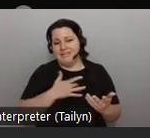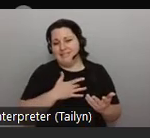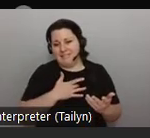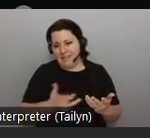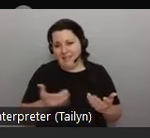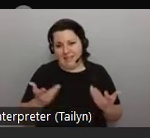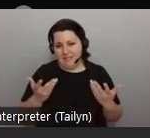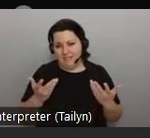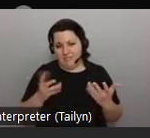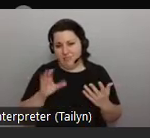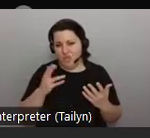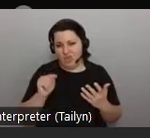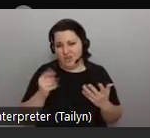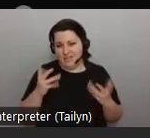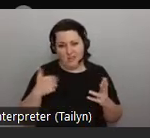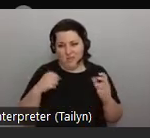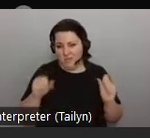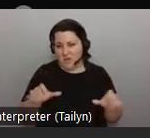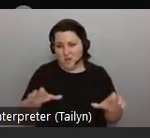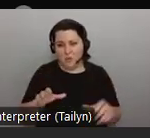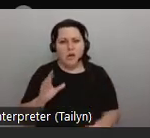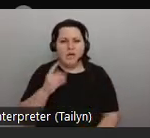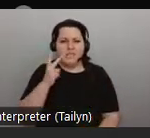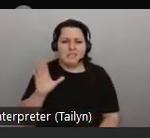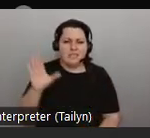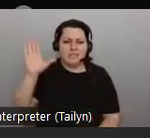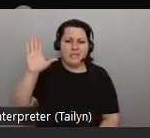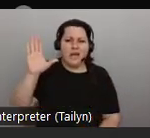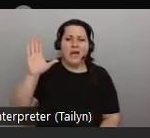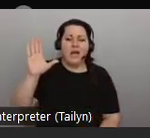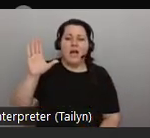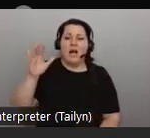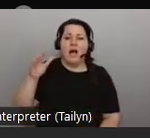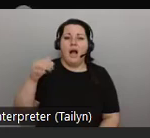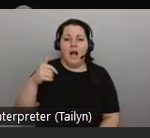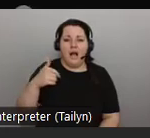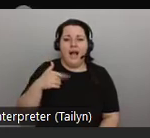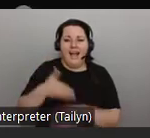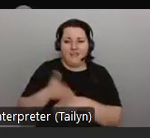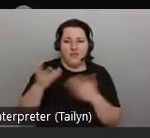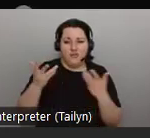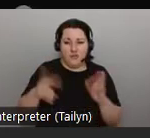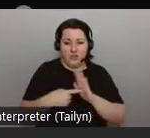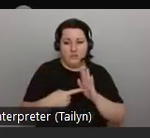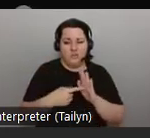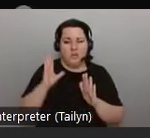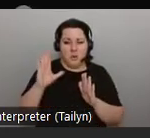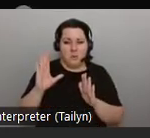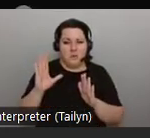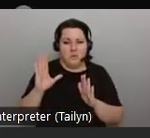elsewhere, but generally that is all we can do